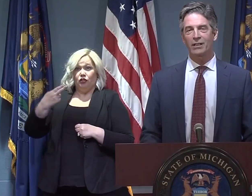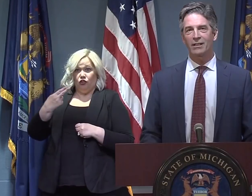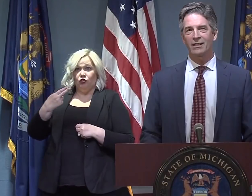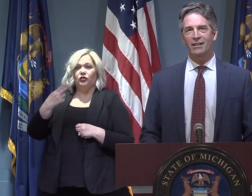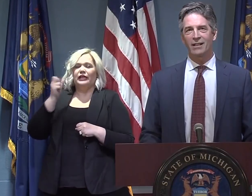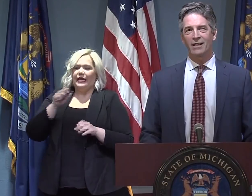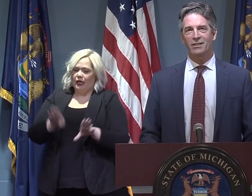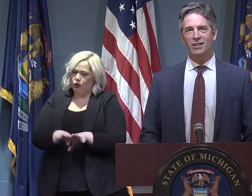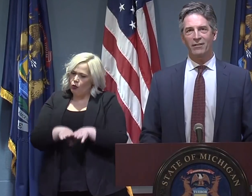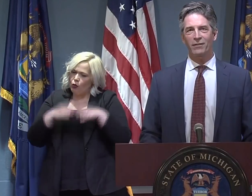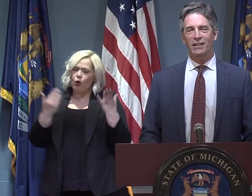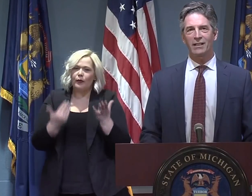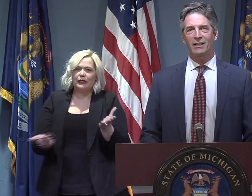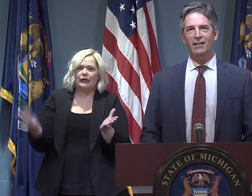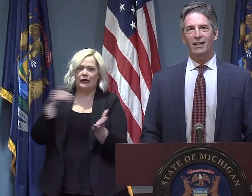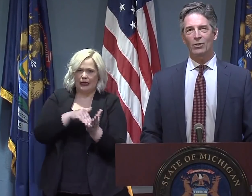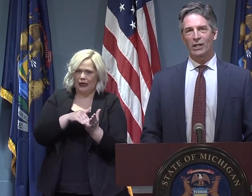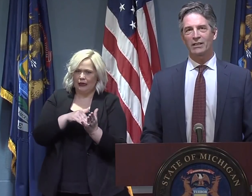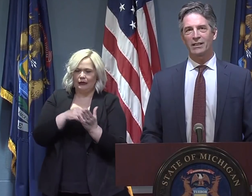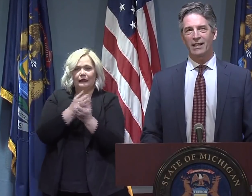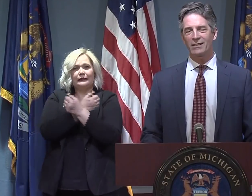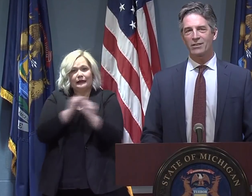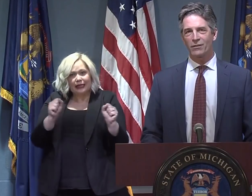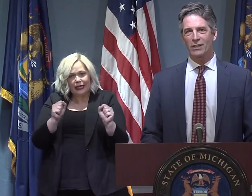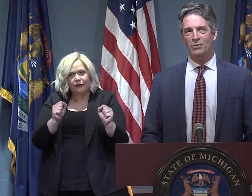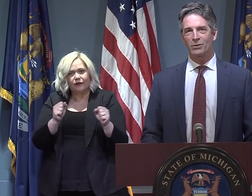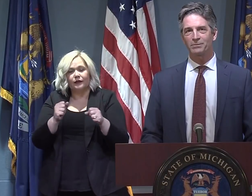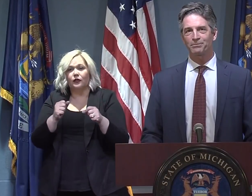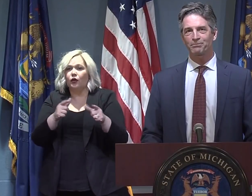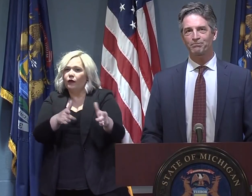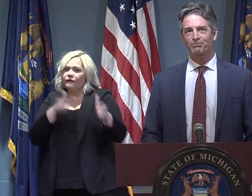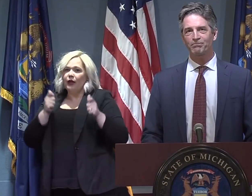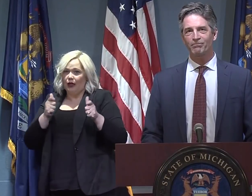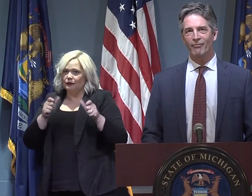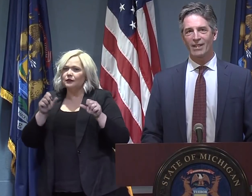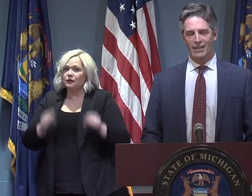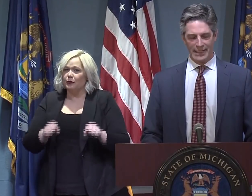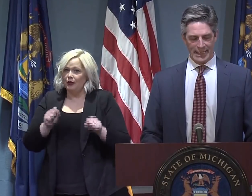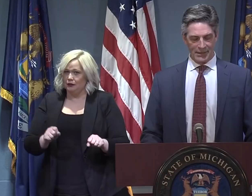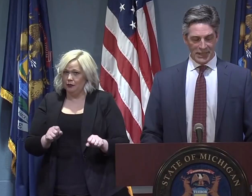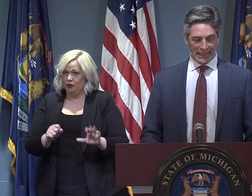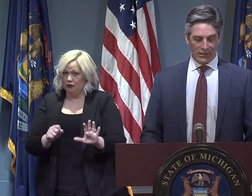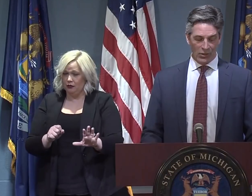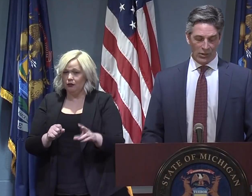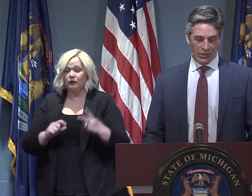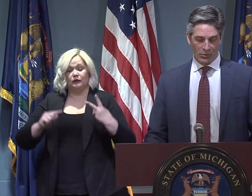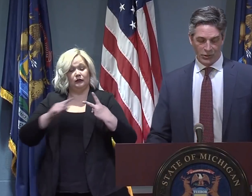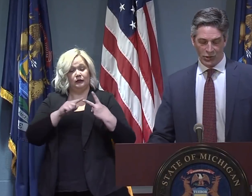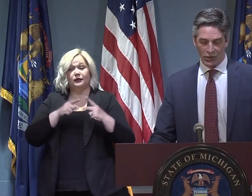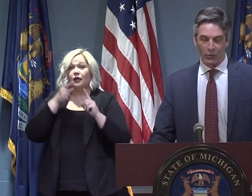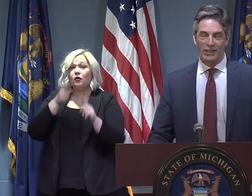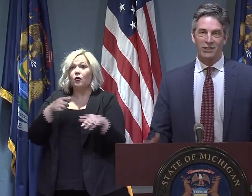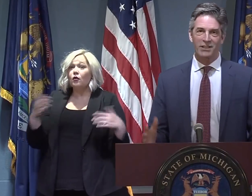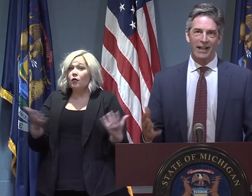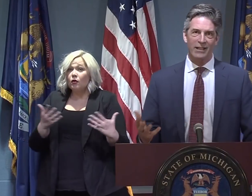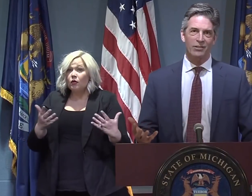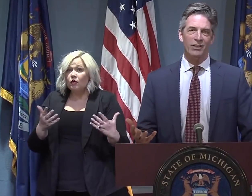THE FIRST IS TO PUT MICHIGAN ON THE PATH TO FULL ECONOMIC RECOVERY SAFELY AND QUICKLY AS